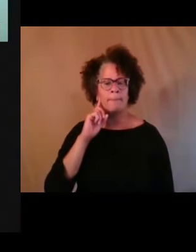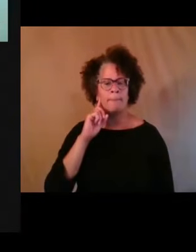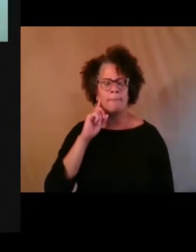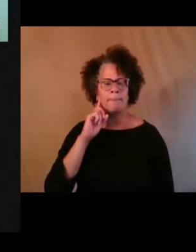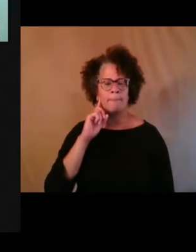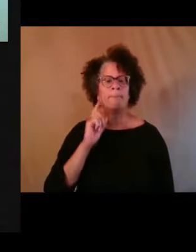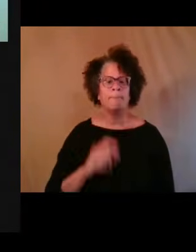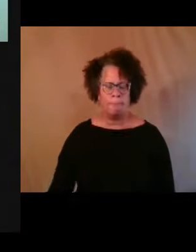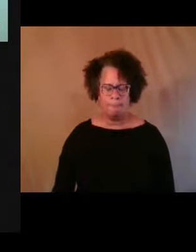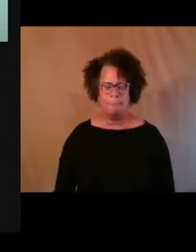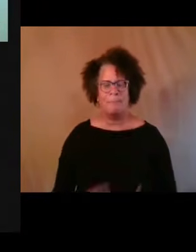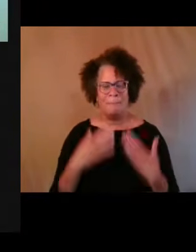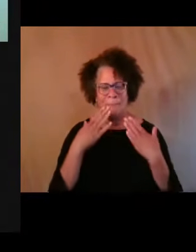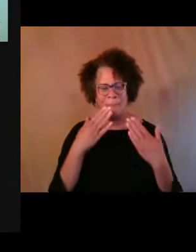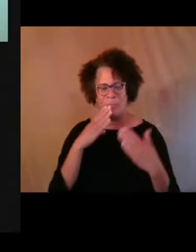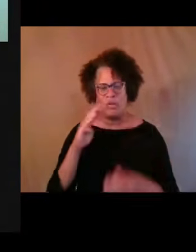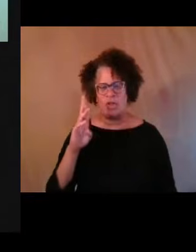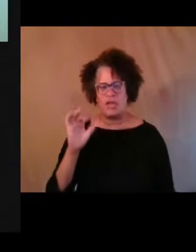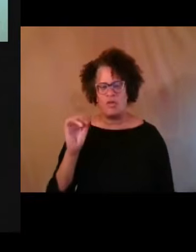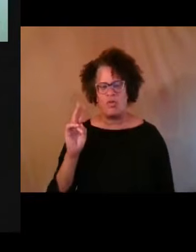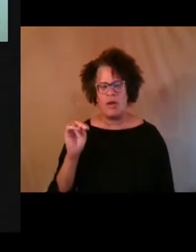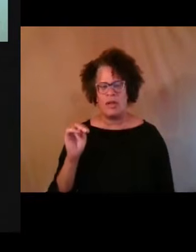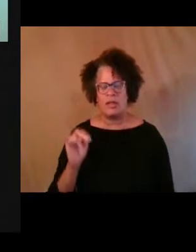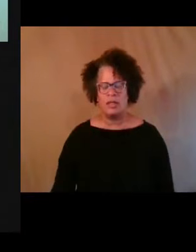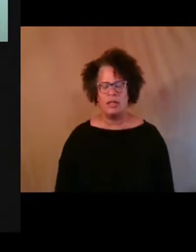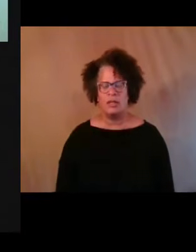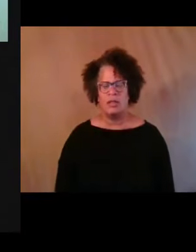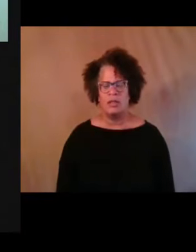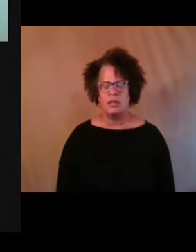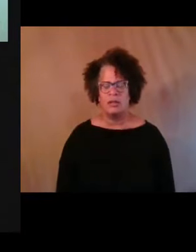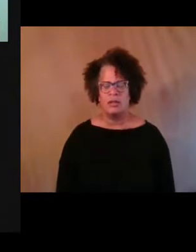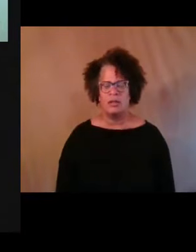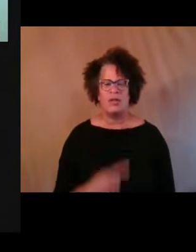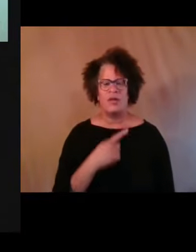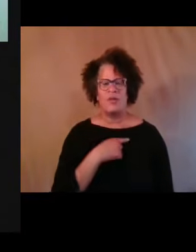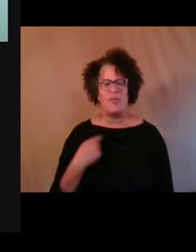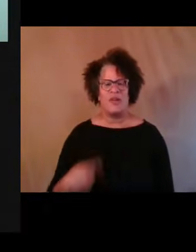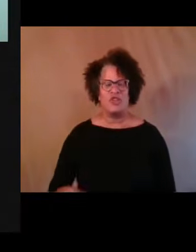Thank you, Brian. I'll put on my Chinese medicine hat for just a moment.